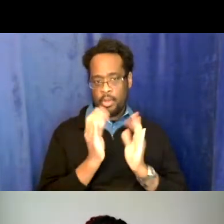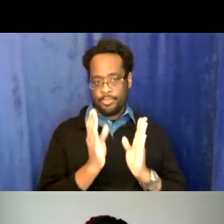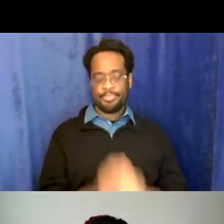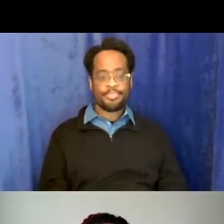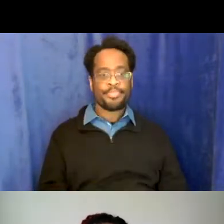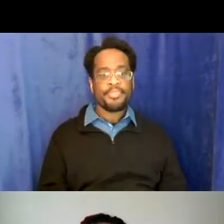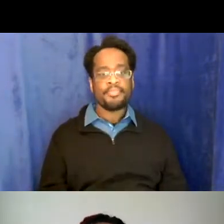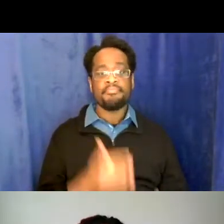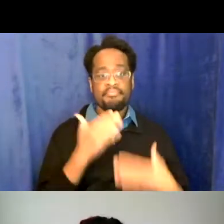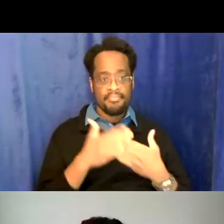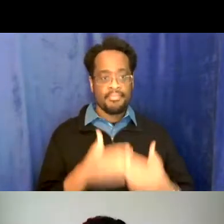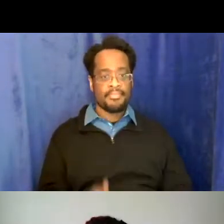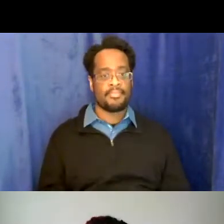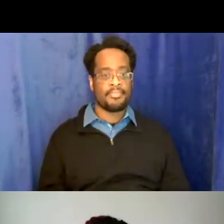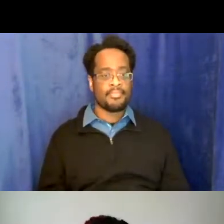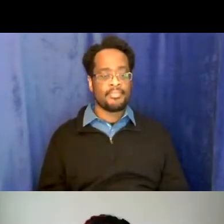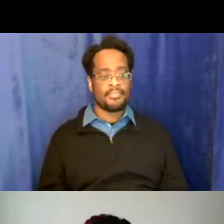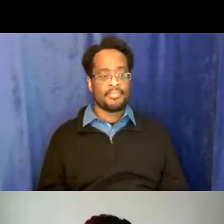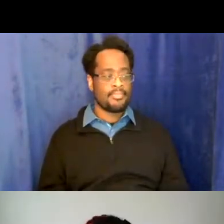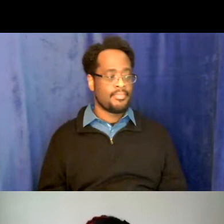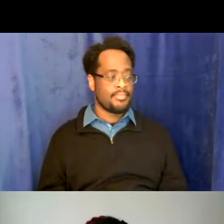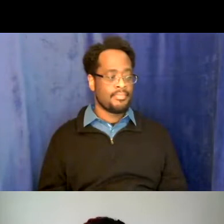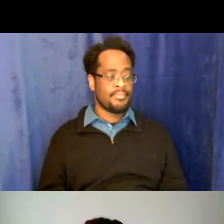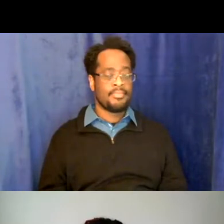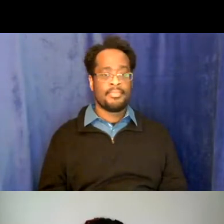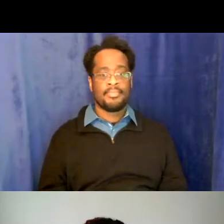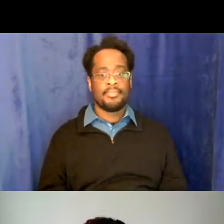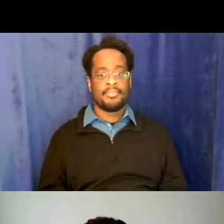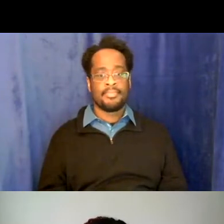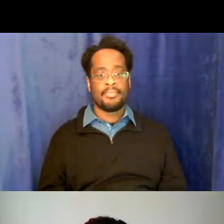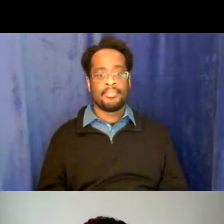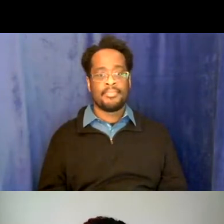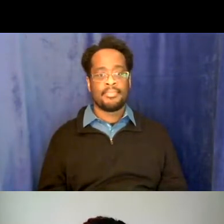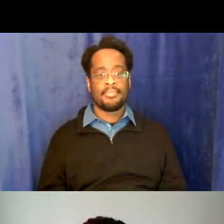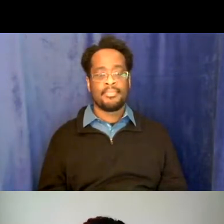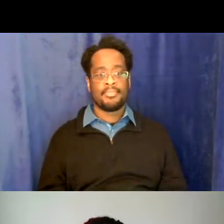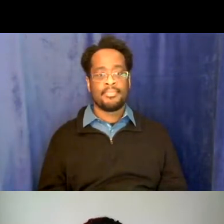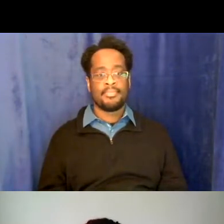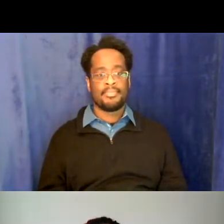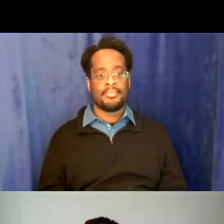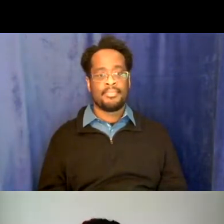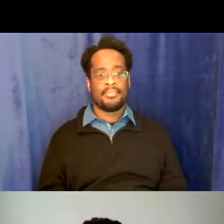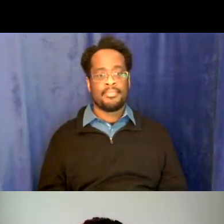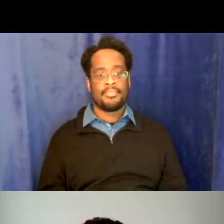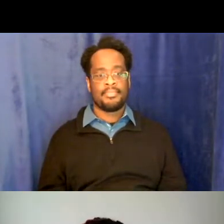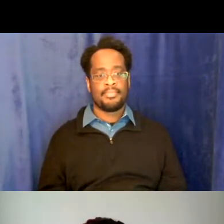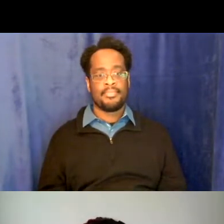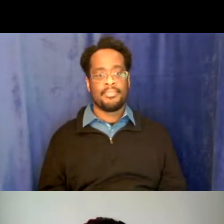to grow, however the oppression still stood and there was still segregation laws throughout then. you may move on to the next slide